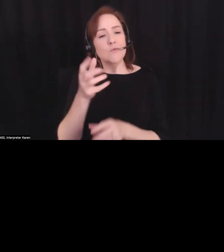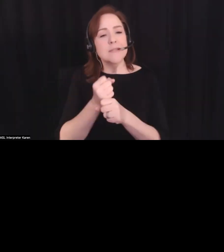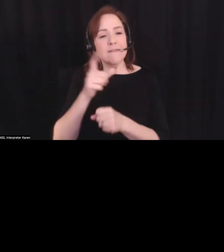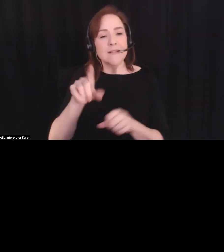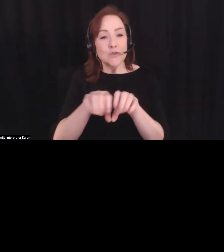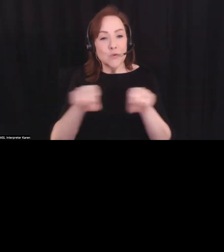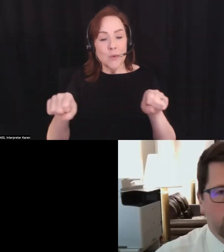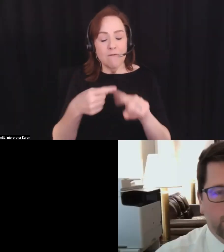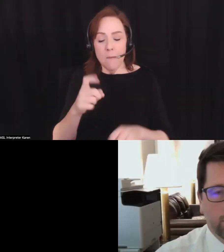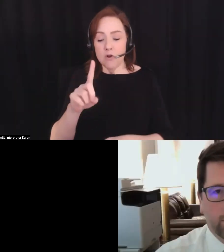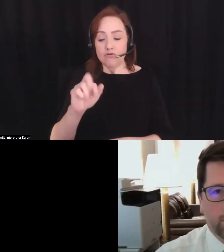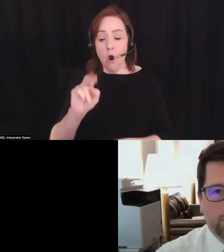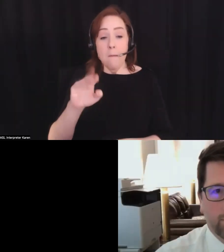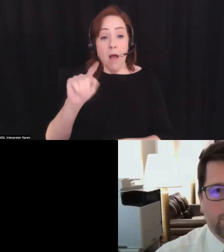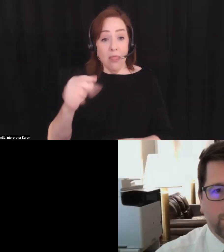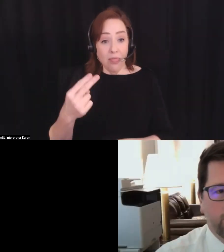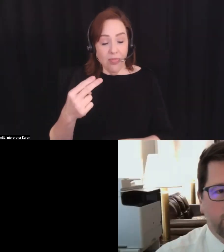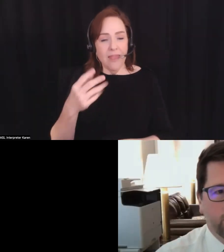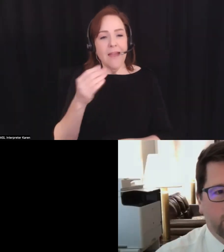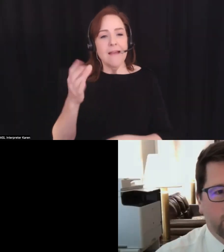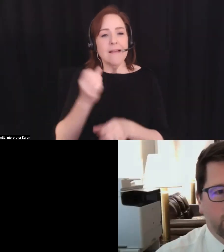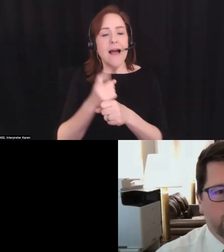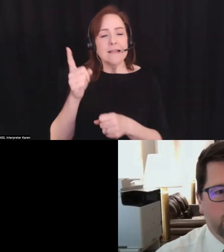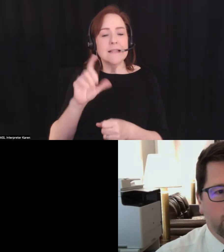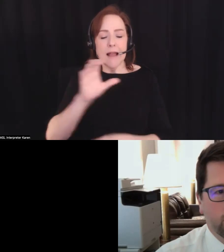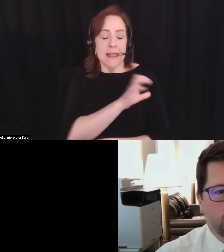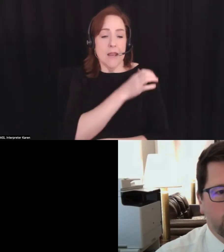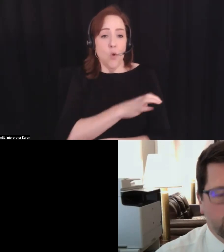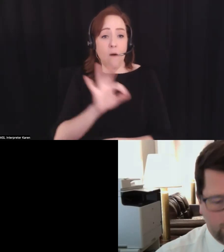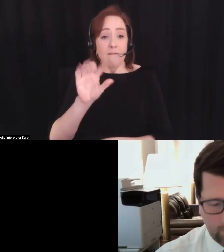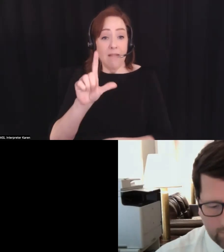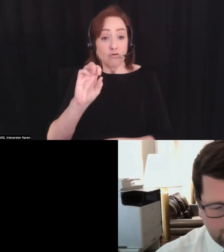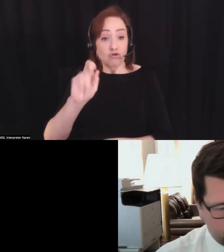and clinical fellowships in both academic General peds and developmental and behavioral peds at the